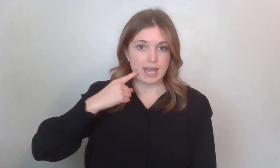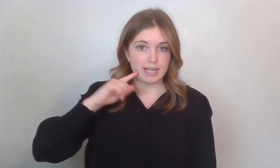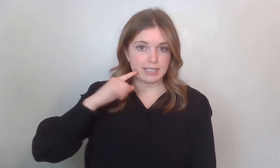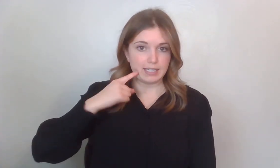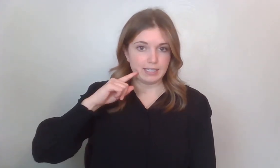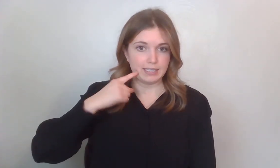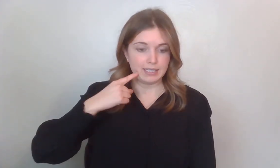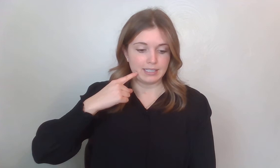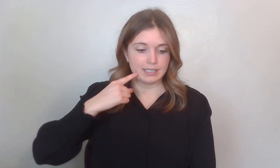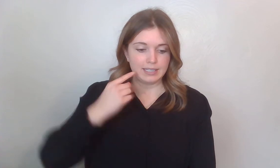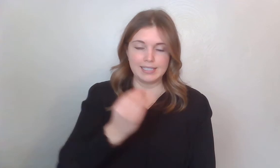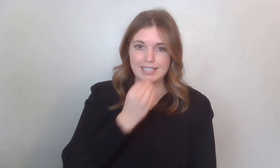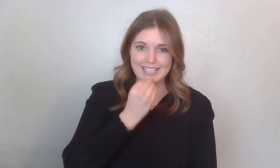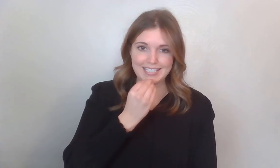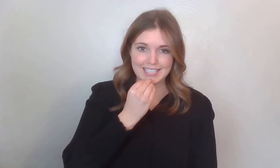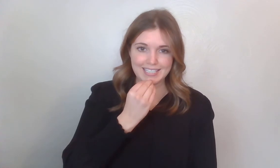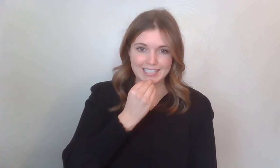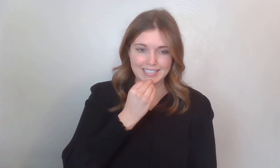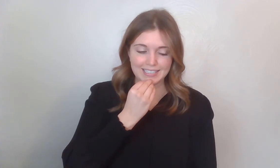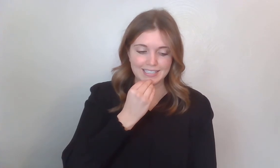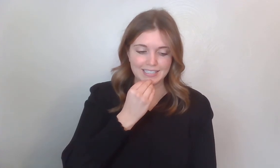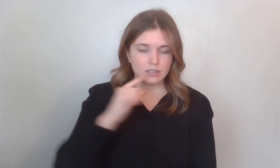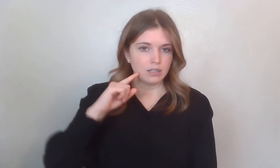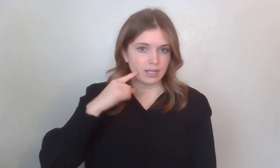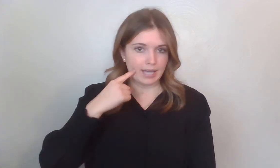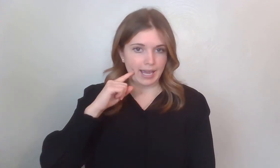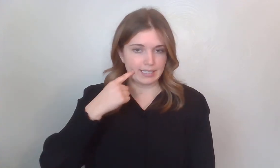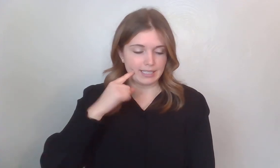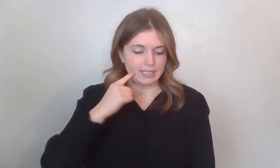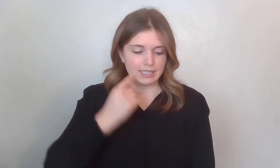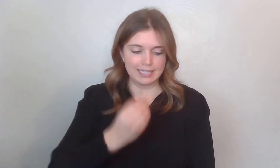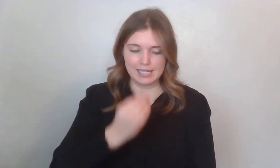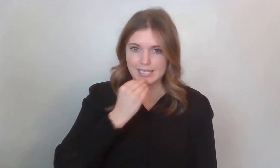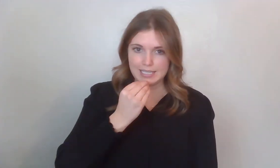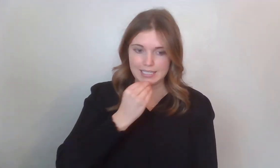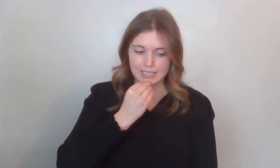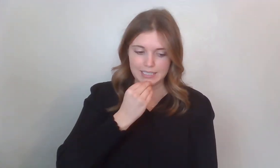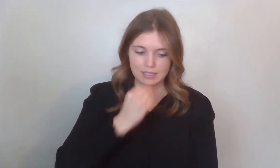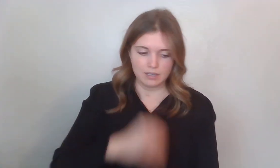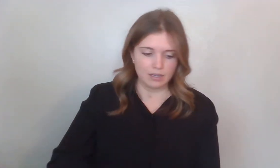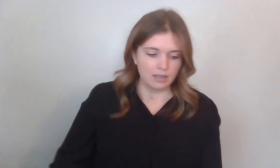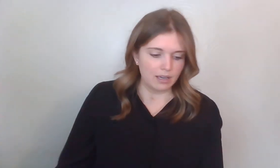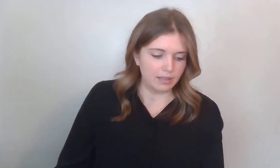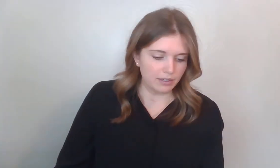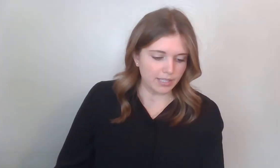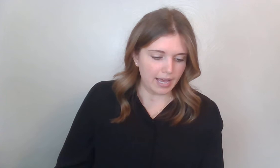CANDY EAT and then there's